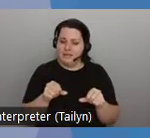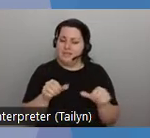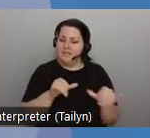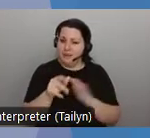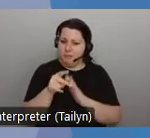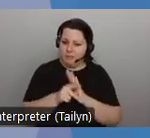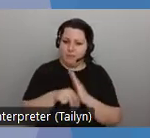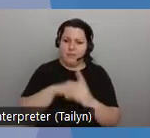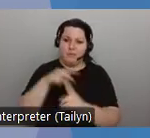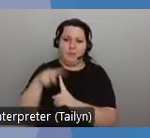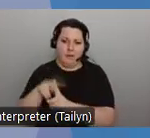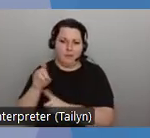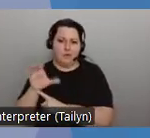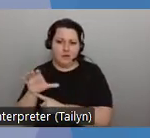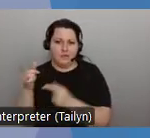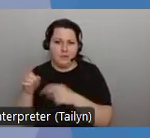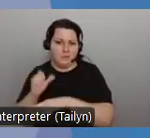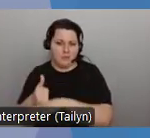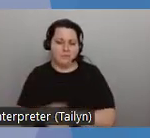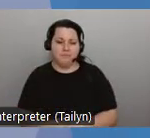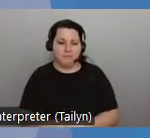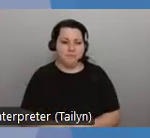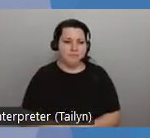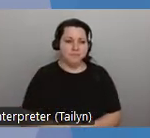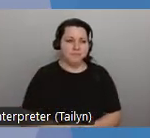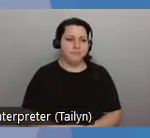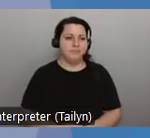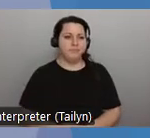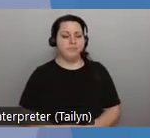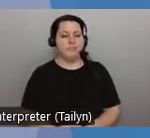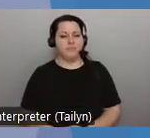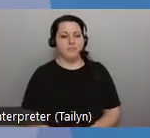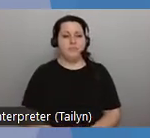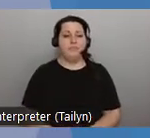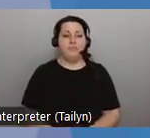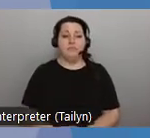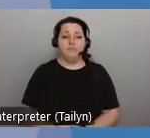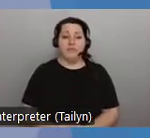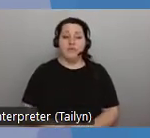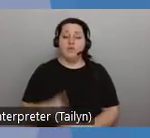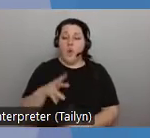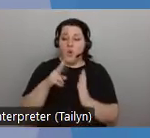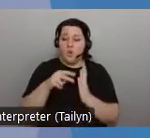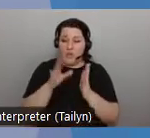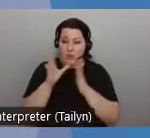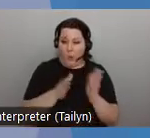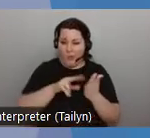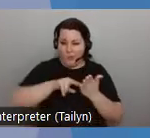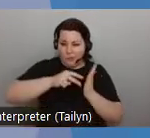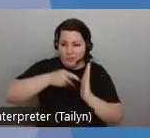out, then you can start applying the same principles to your actual documents when you're setting them up.